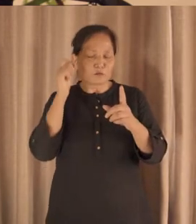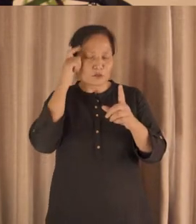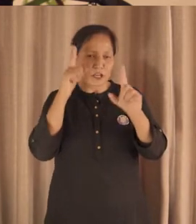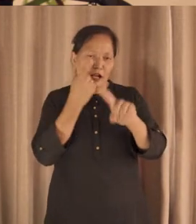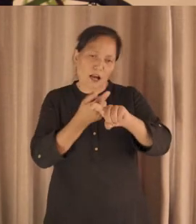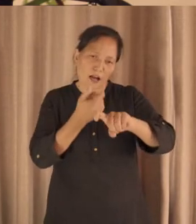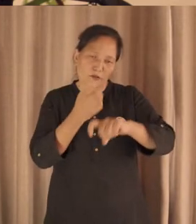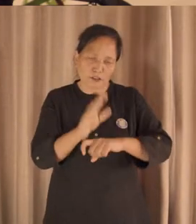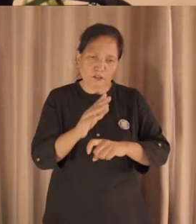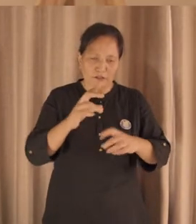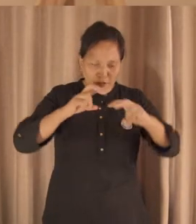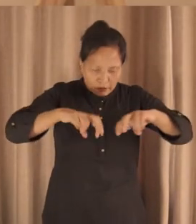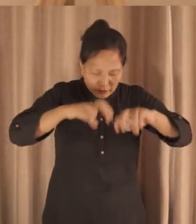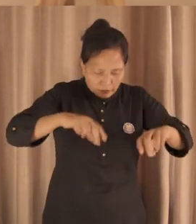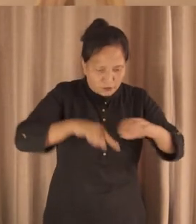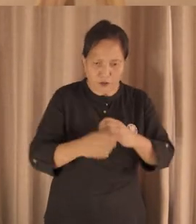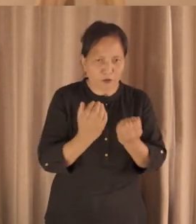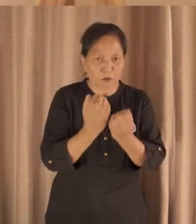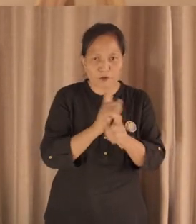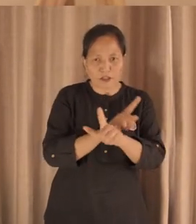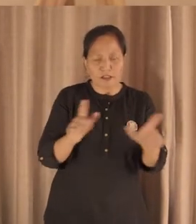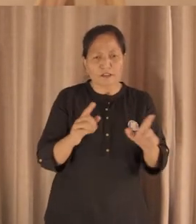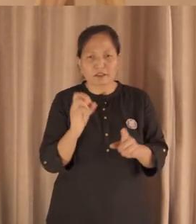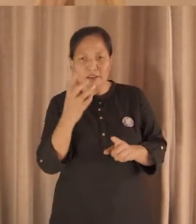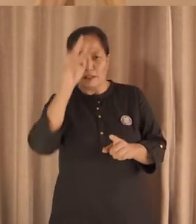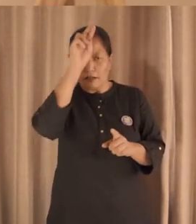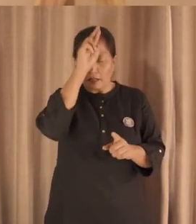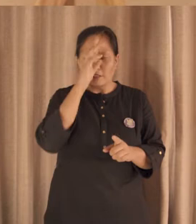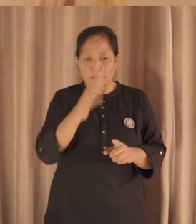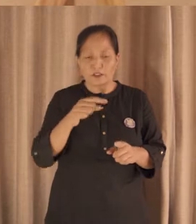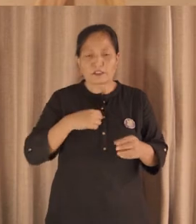B: It is not something you are born with it, but you learn throughout.